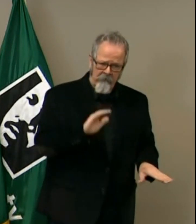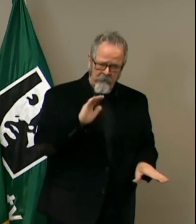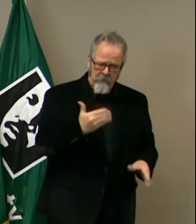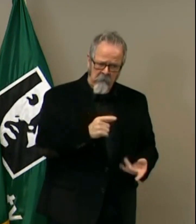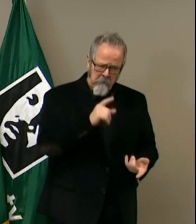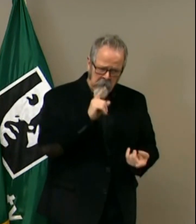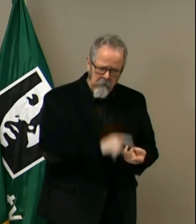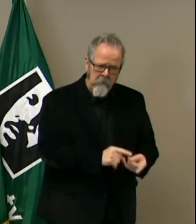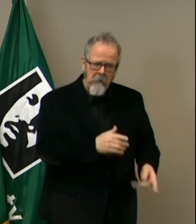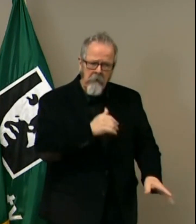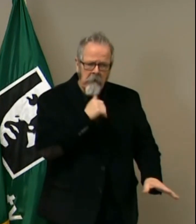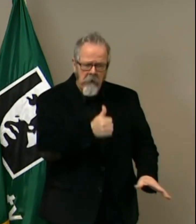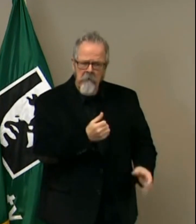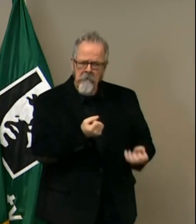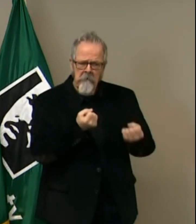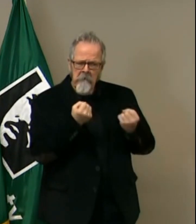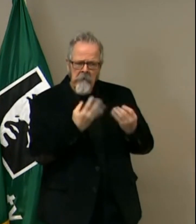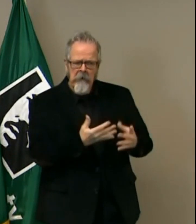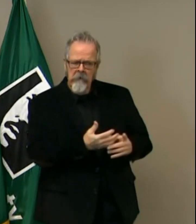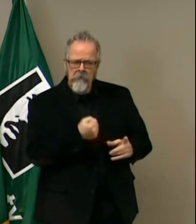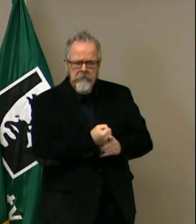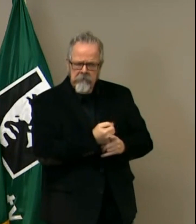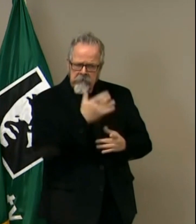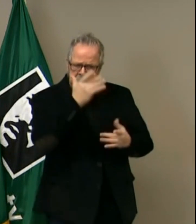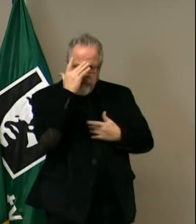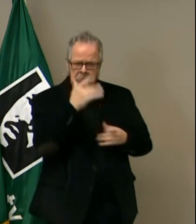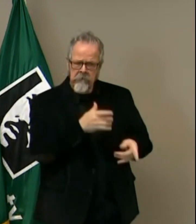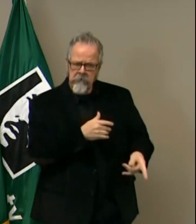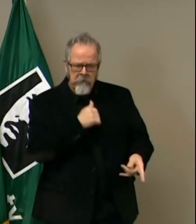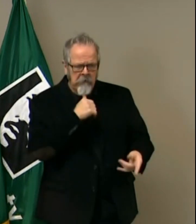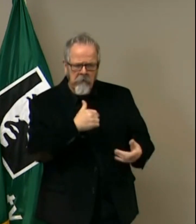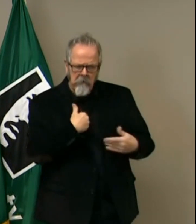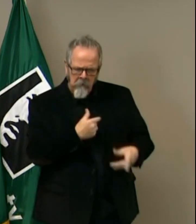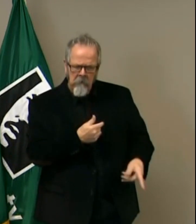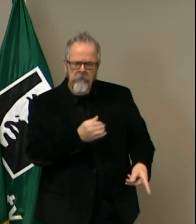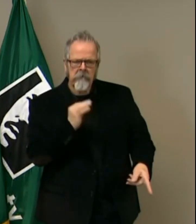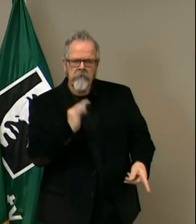are infected the most recently available information is that if you're under 50